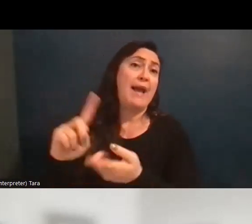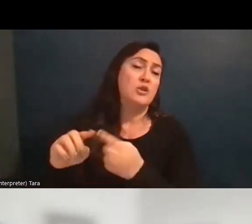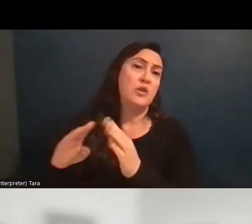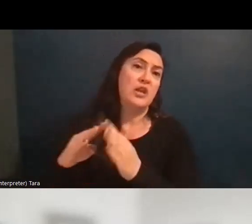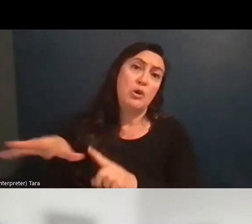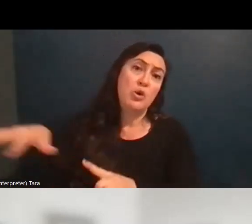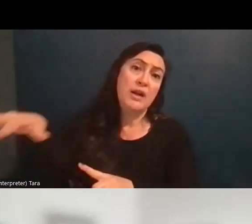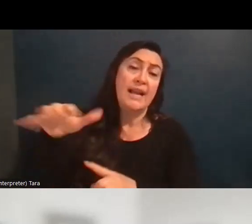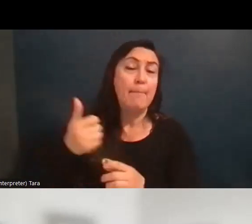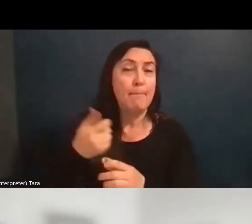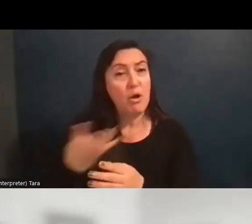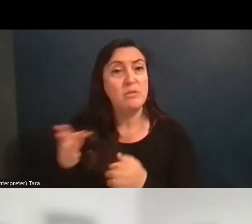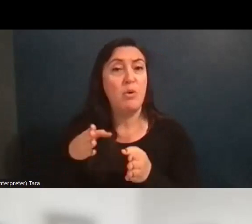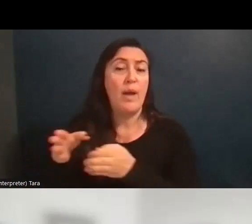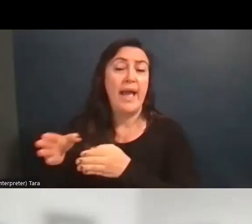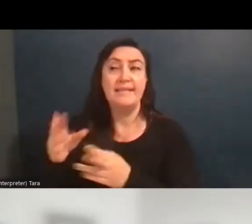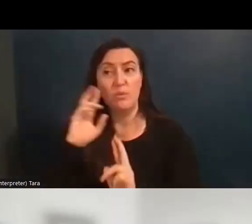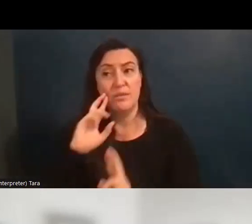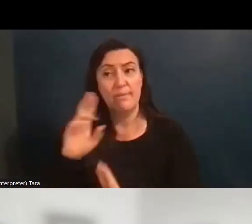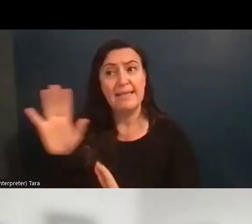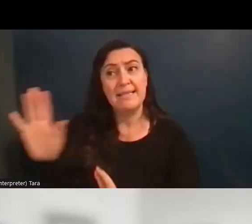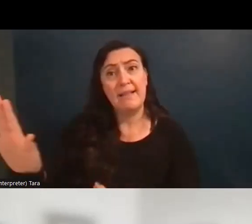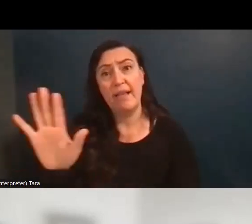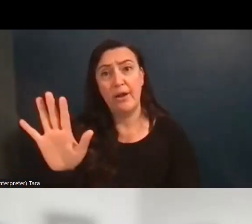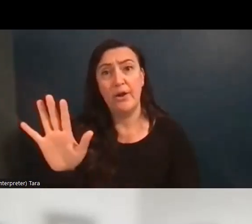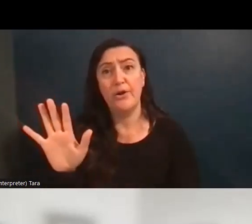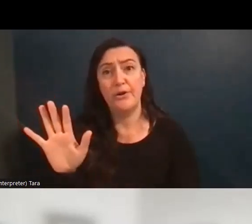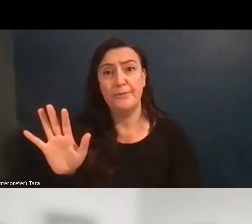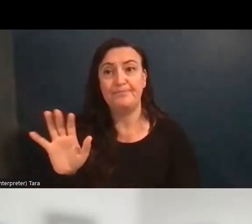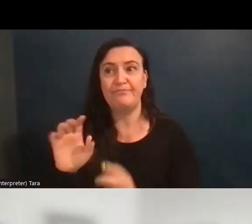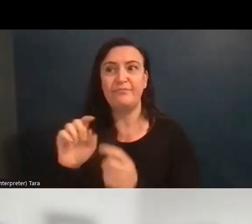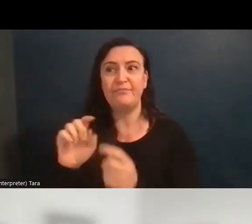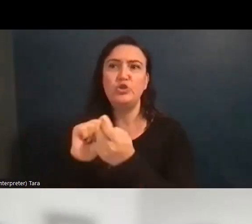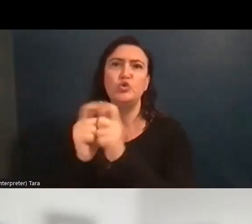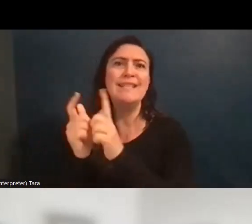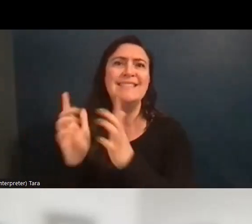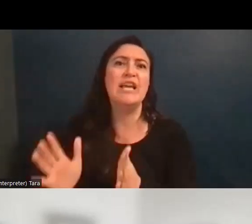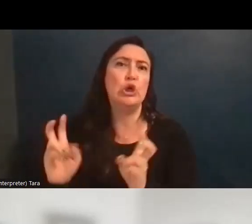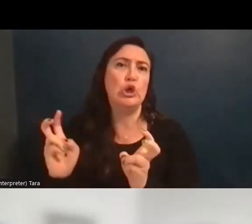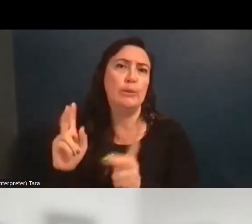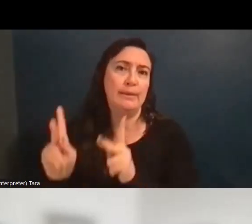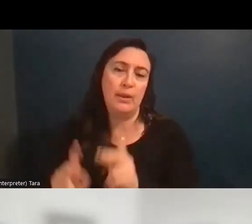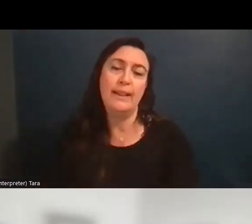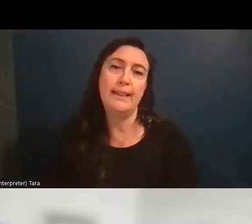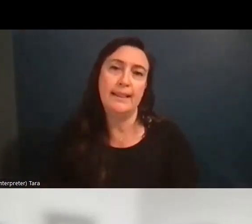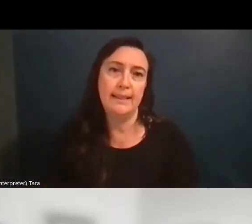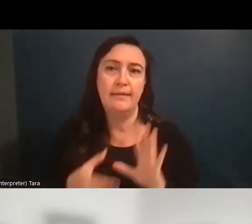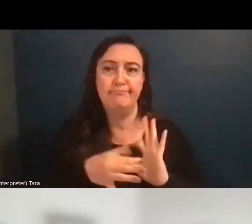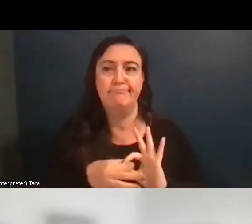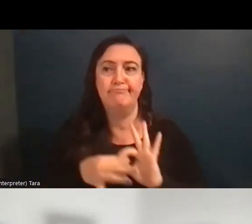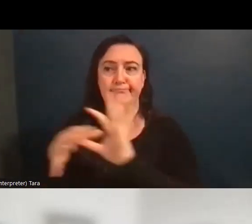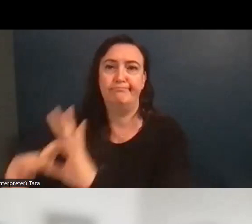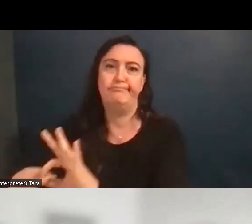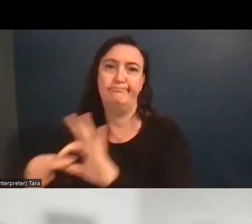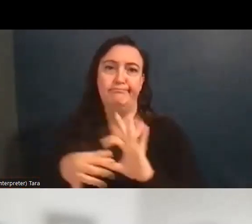ways and being respectful of those translator folks. It's really important.